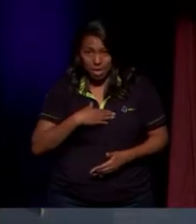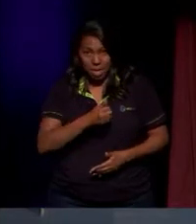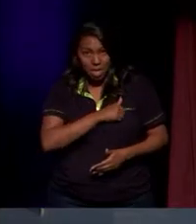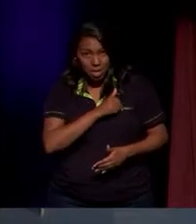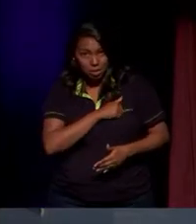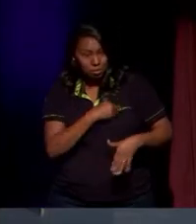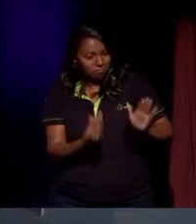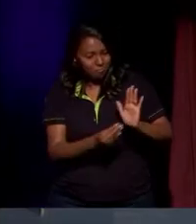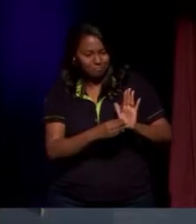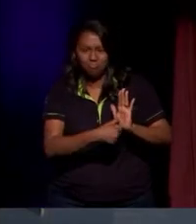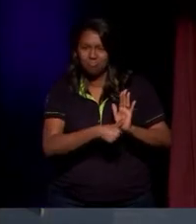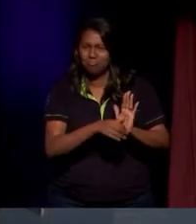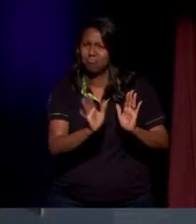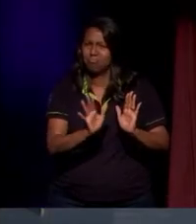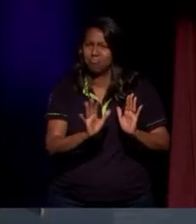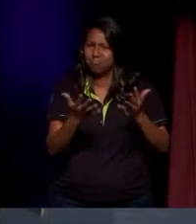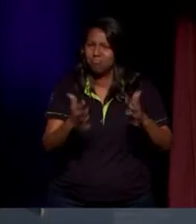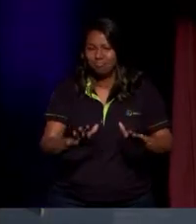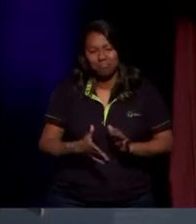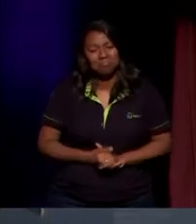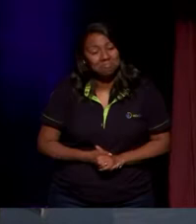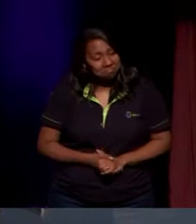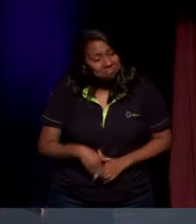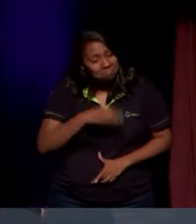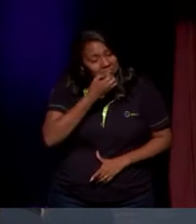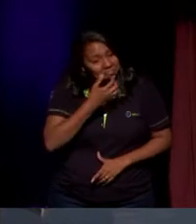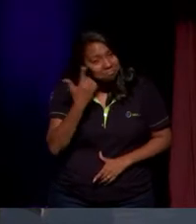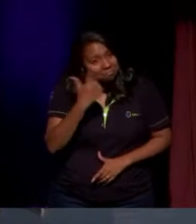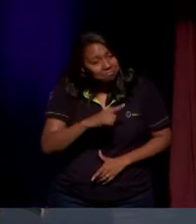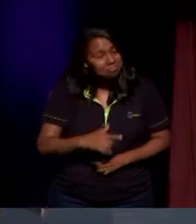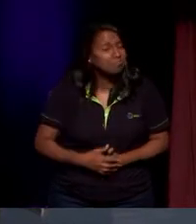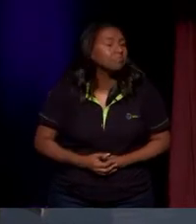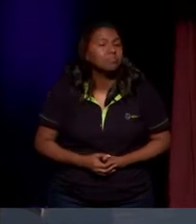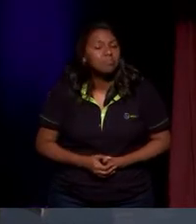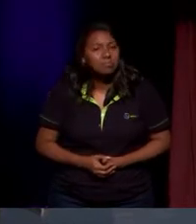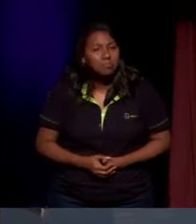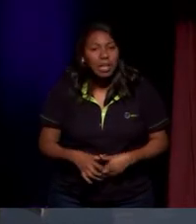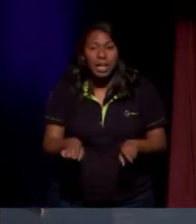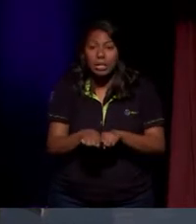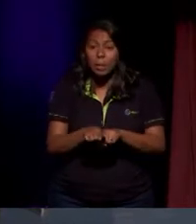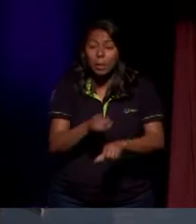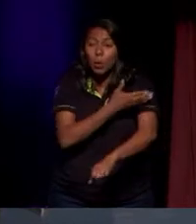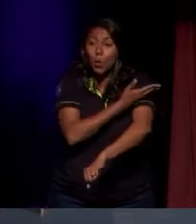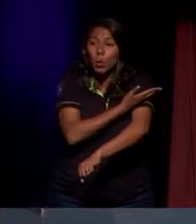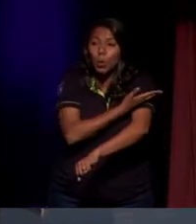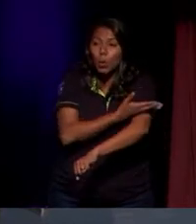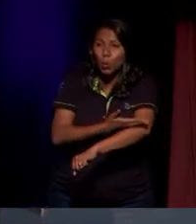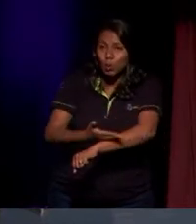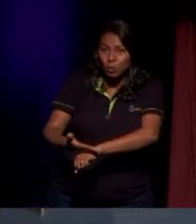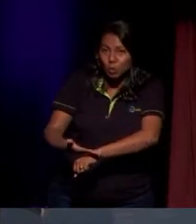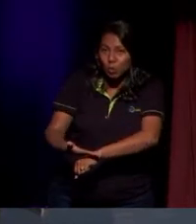so it's already an achievement too, and there is also a tradition of dominating the father’s religion,